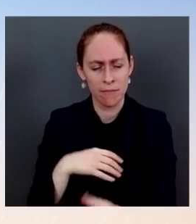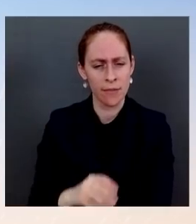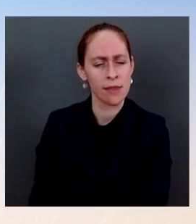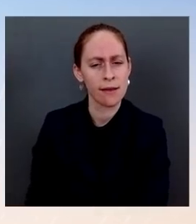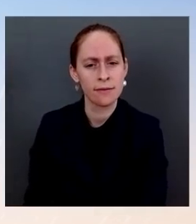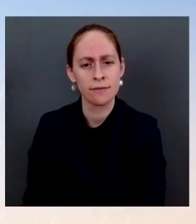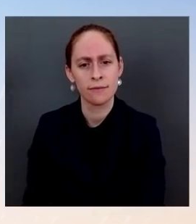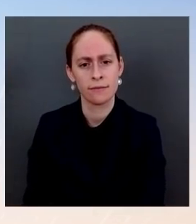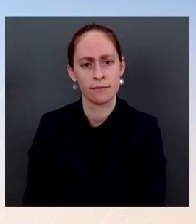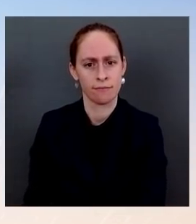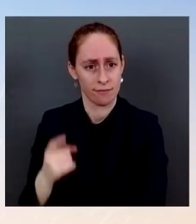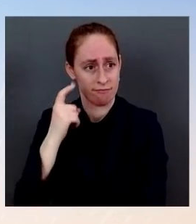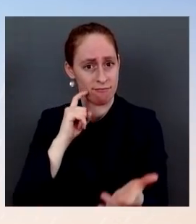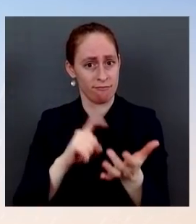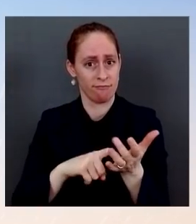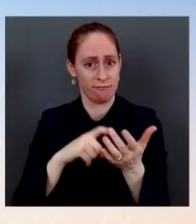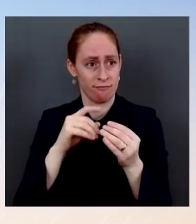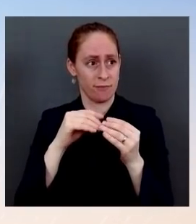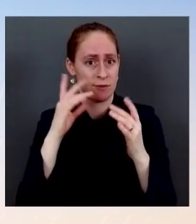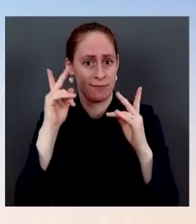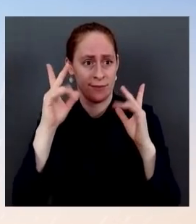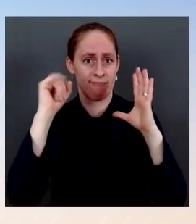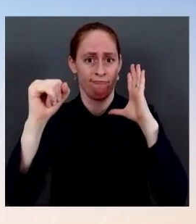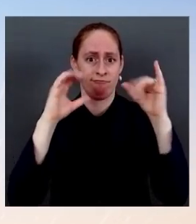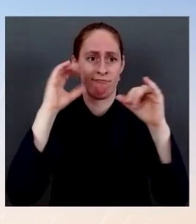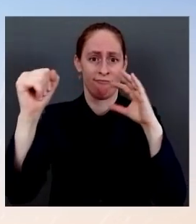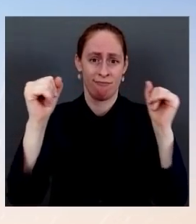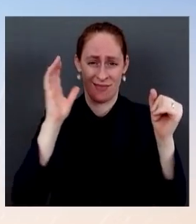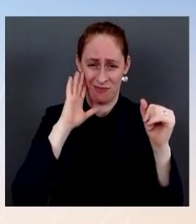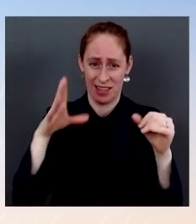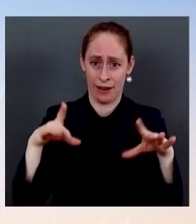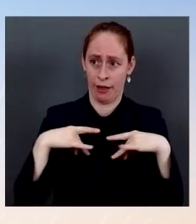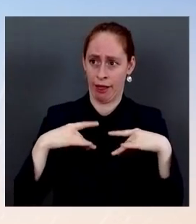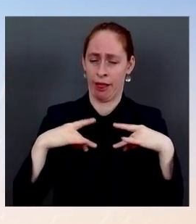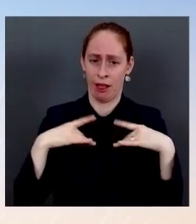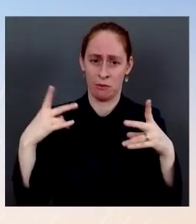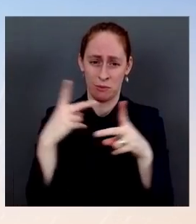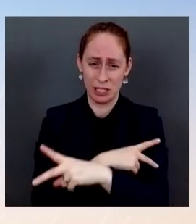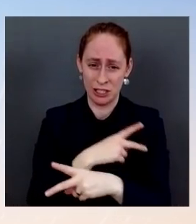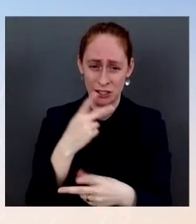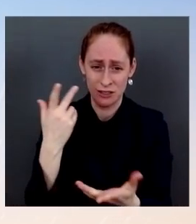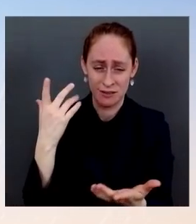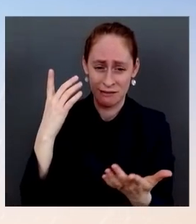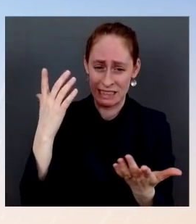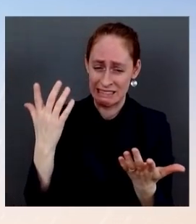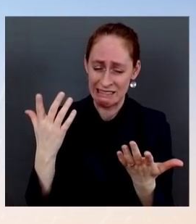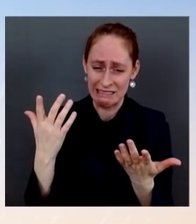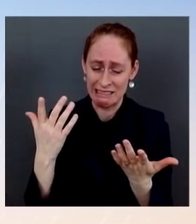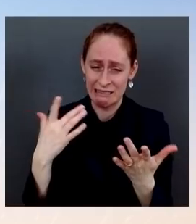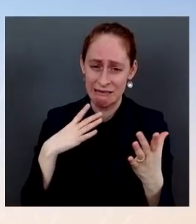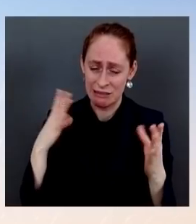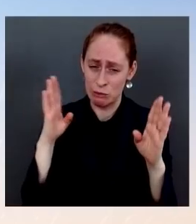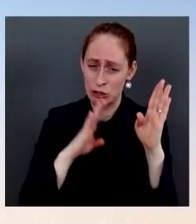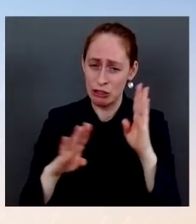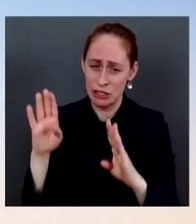Well, I would say that we still require masks on airplanes, of course. We've also increased the fee on